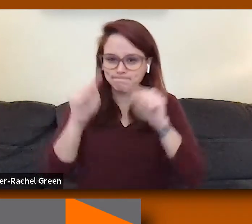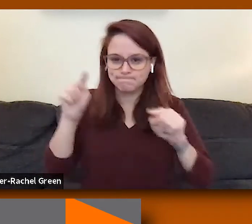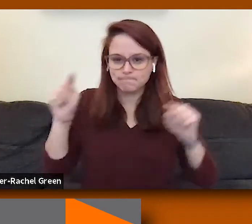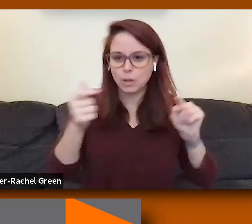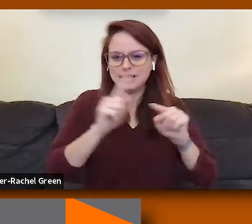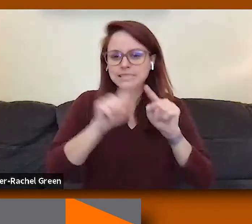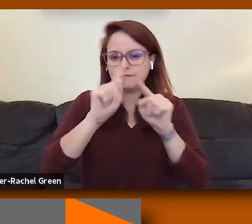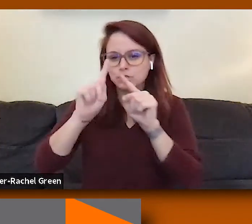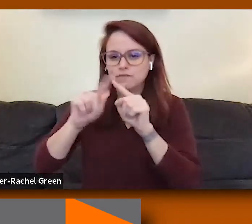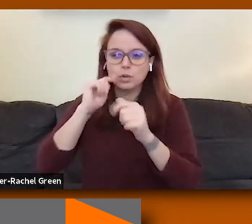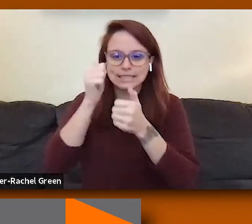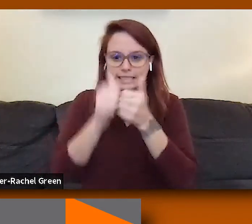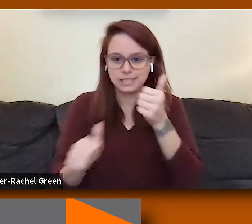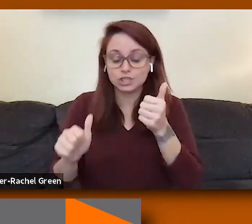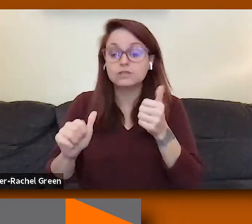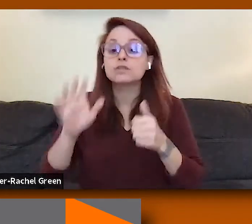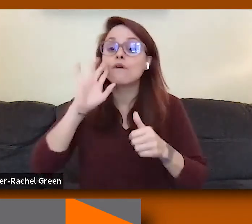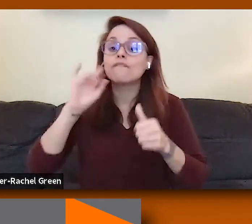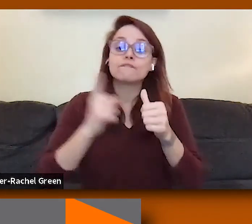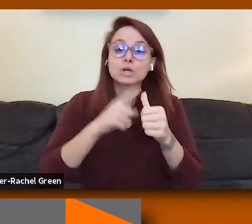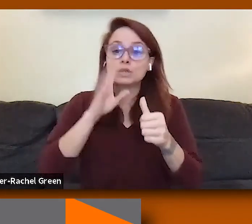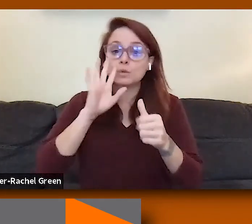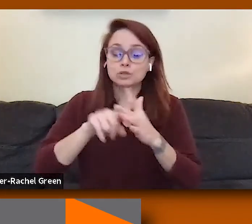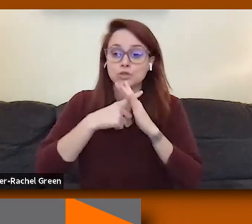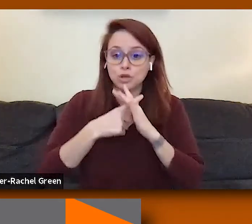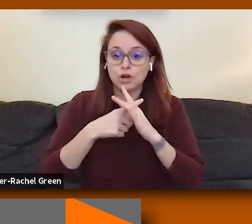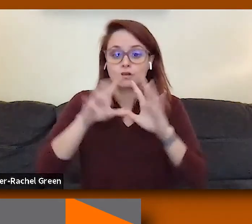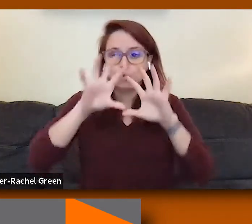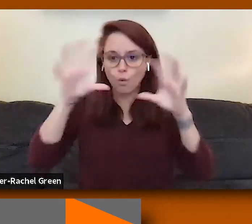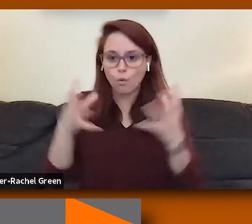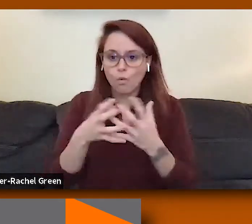first I'm gonna start off and talk about the basic overview